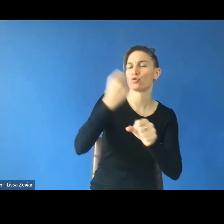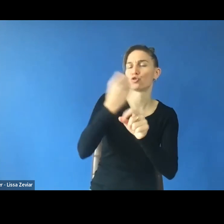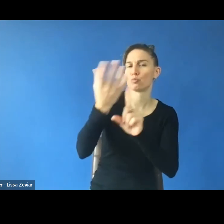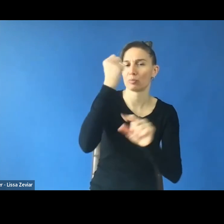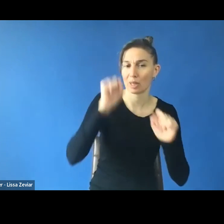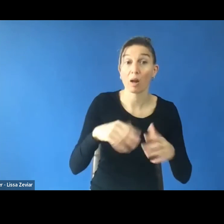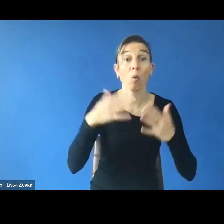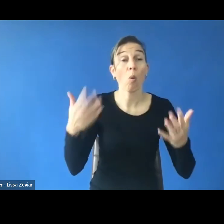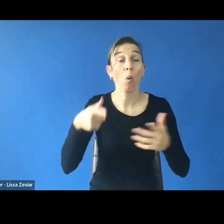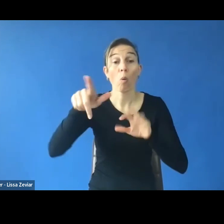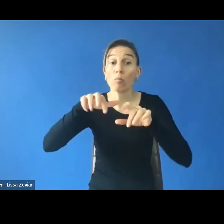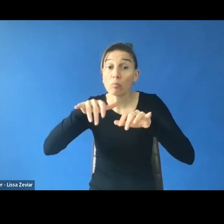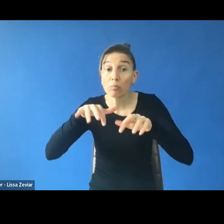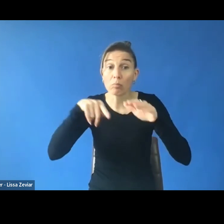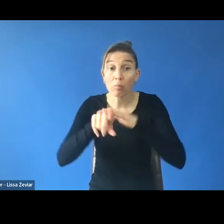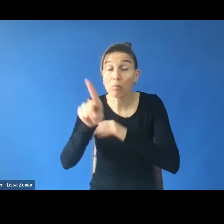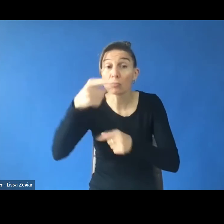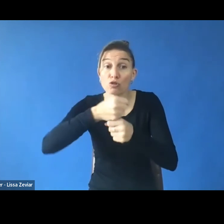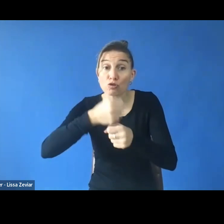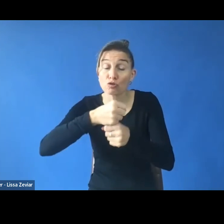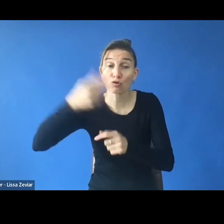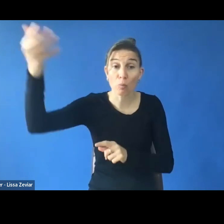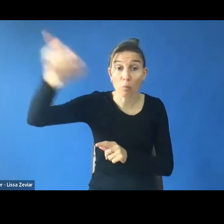These approaches enable decentralisation of resources